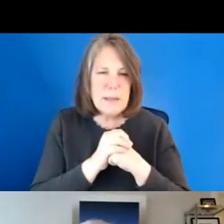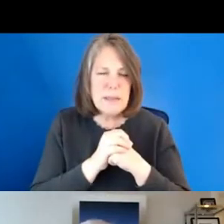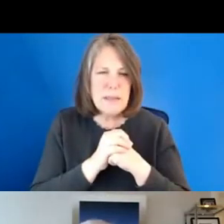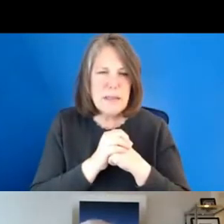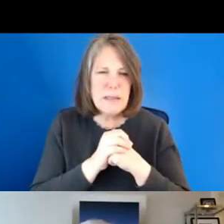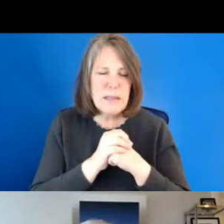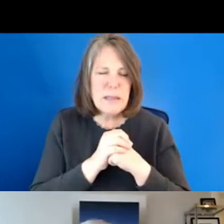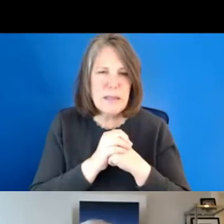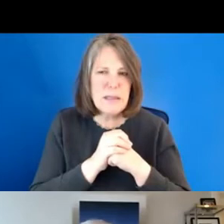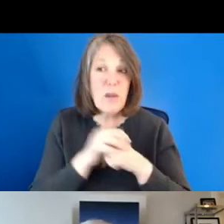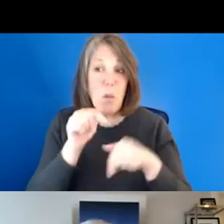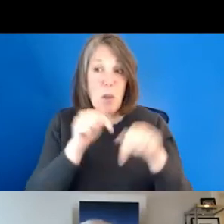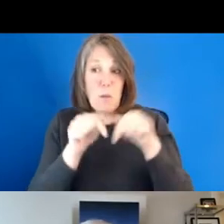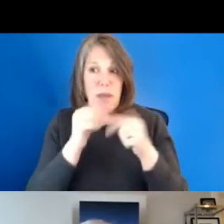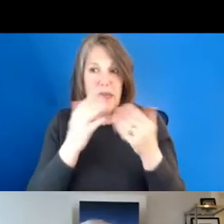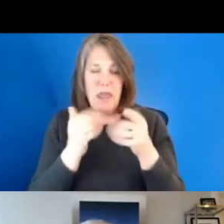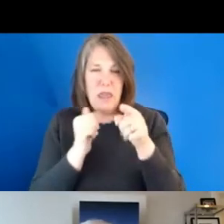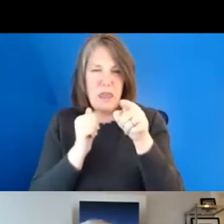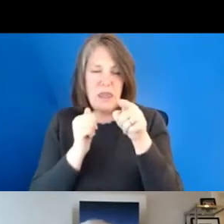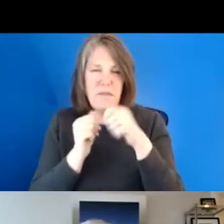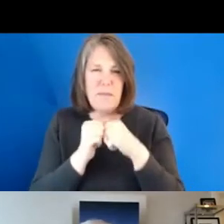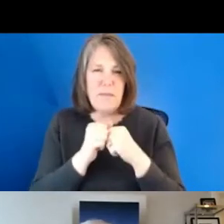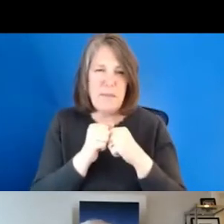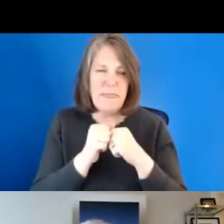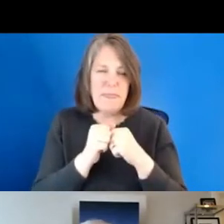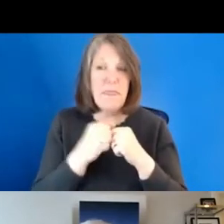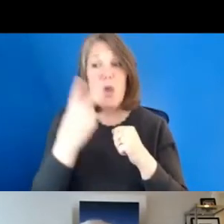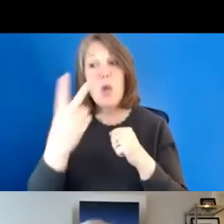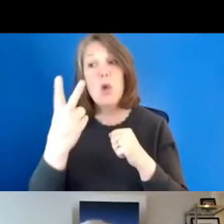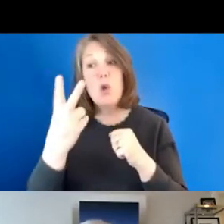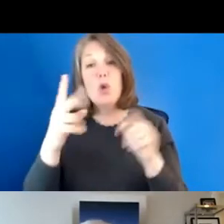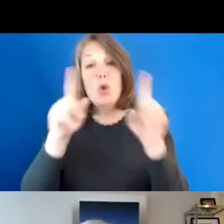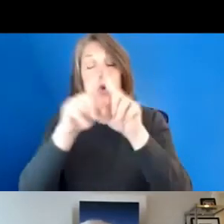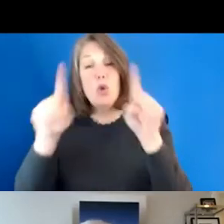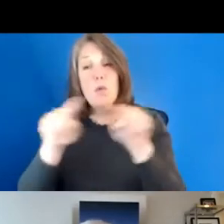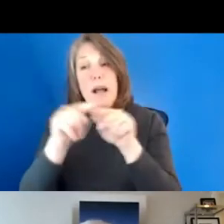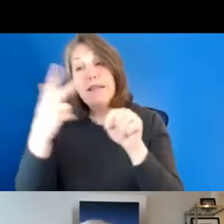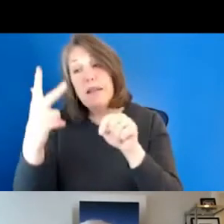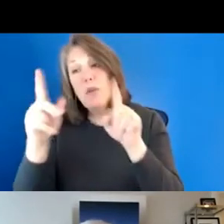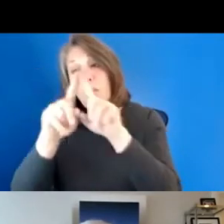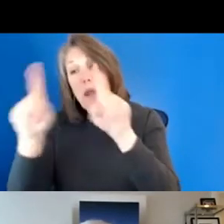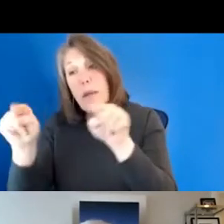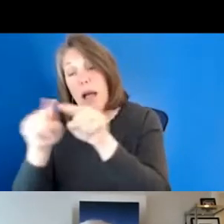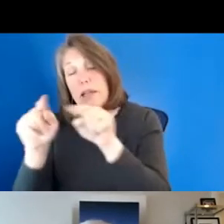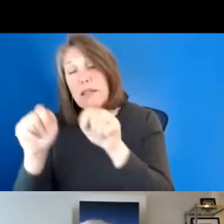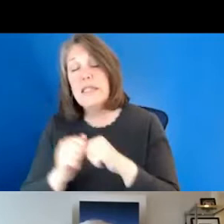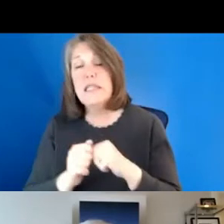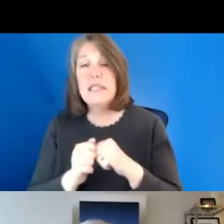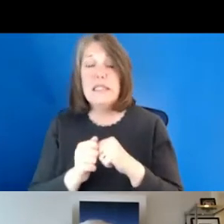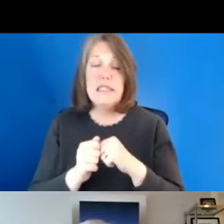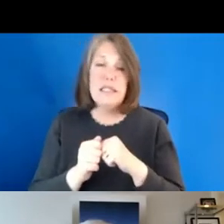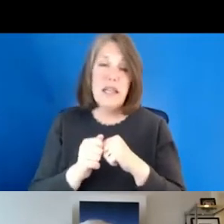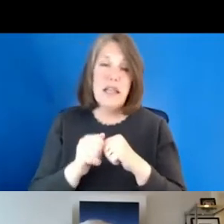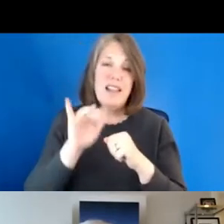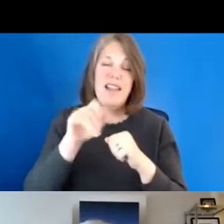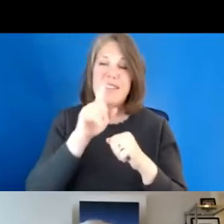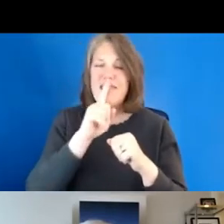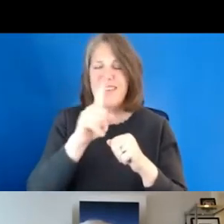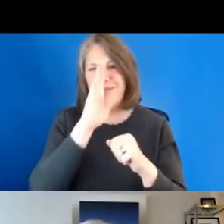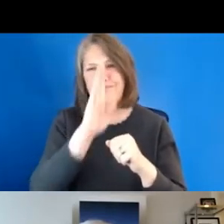will go back here. To content boxes, three content boxes. These are pretty straightforward.